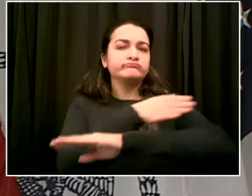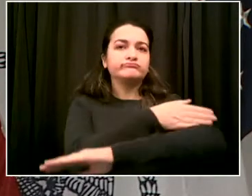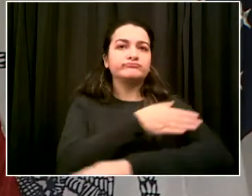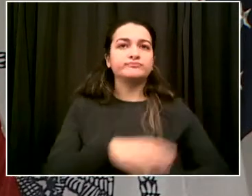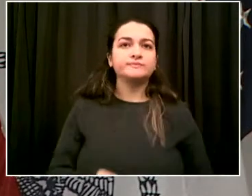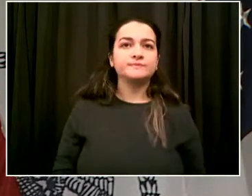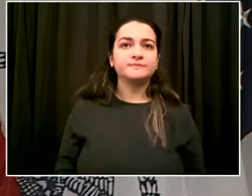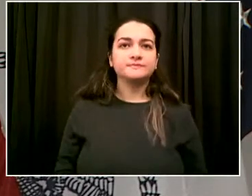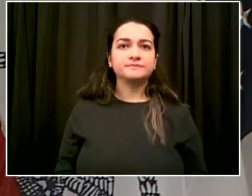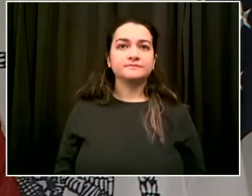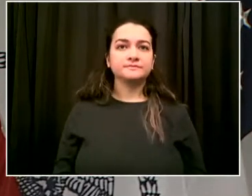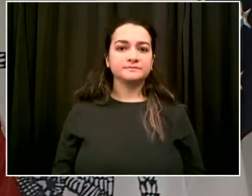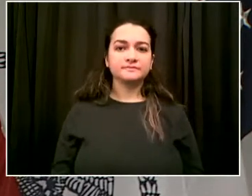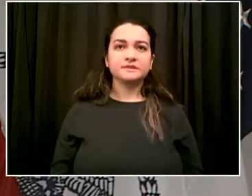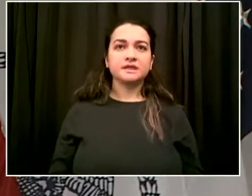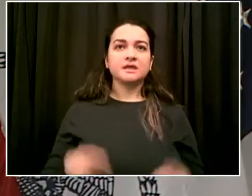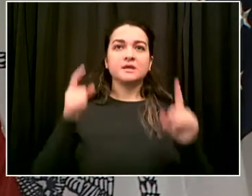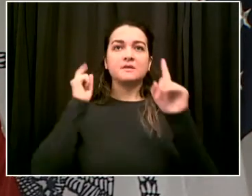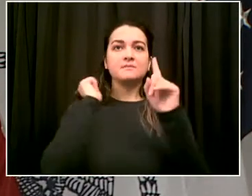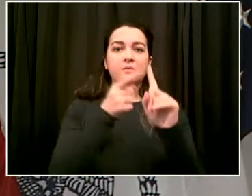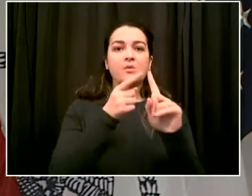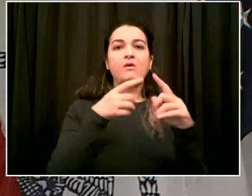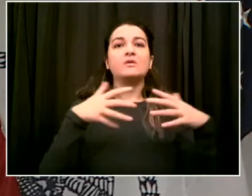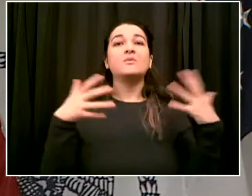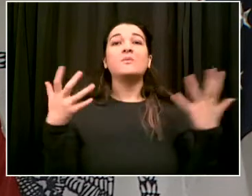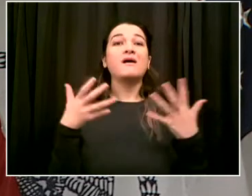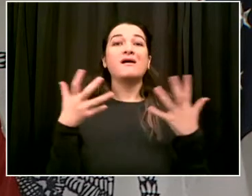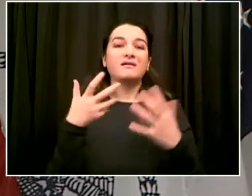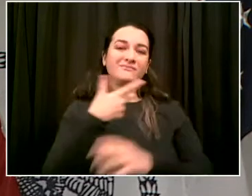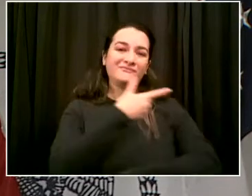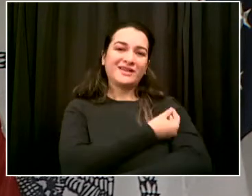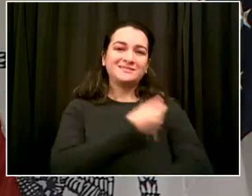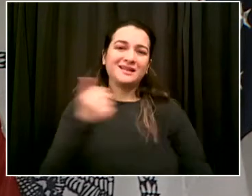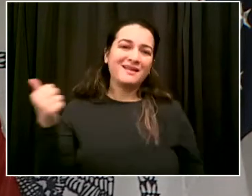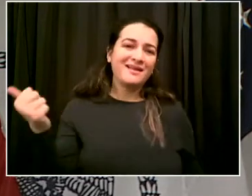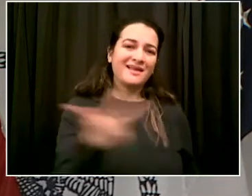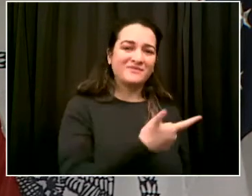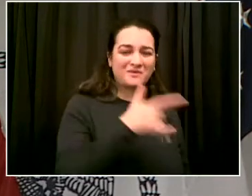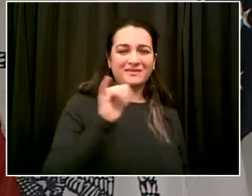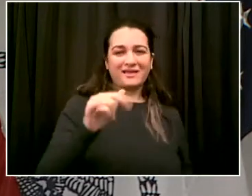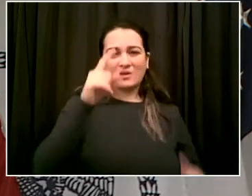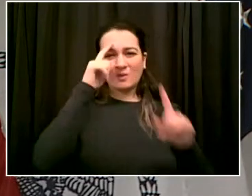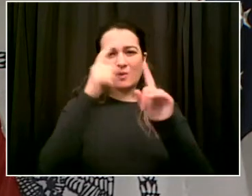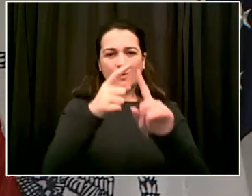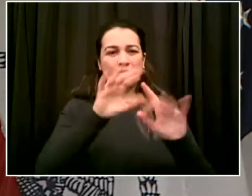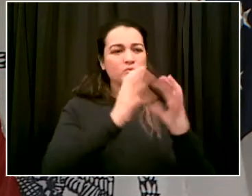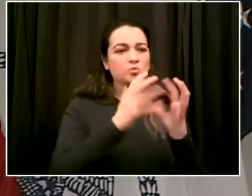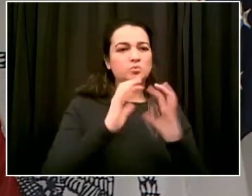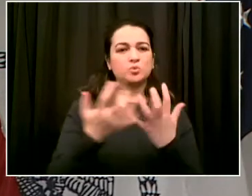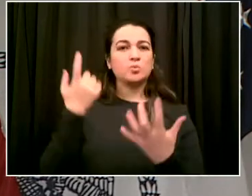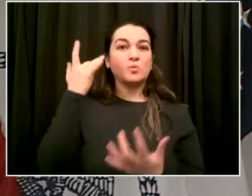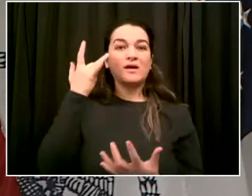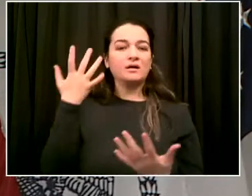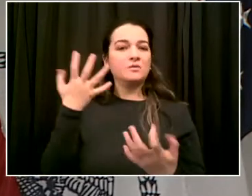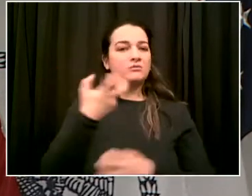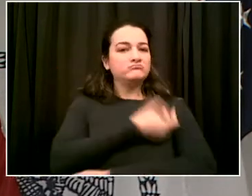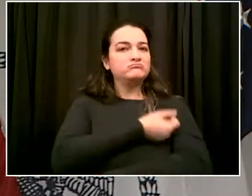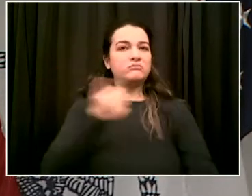SI, WE WANT TO REACHH EVERRYONE.E. WE WANT TO MAKE SURE FOLKS WHO NEED AT THE